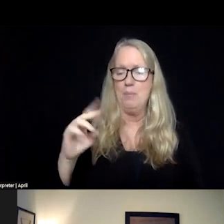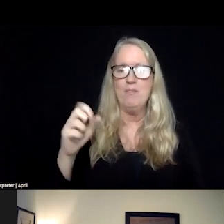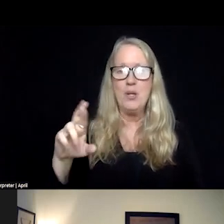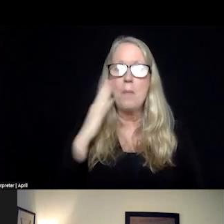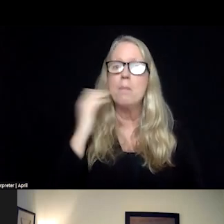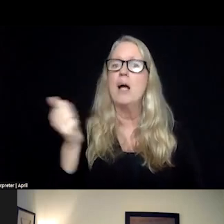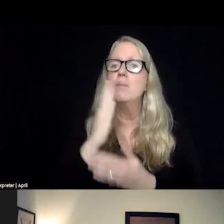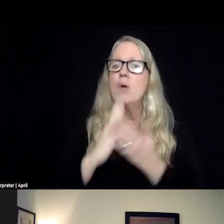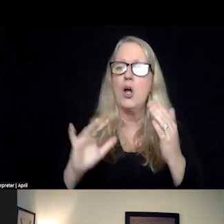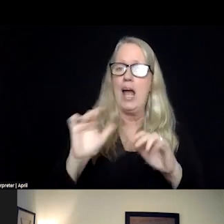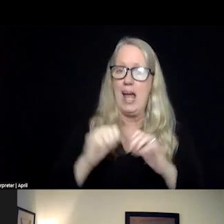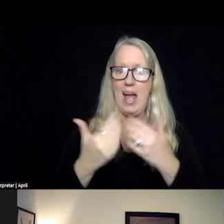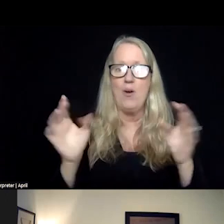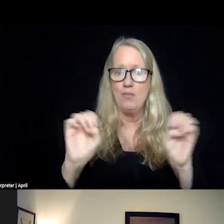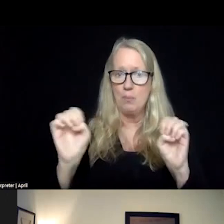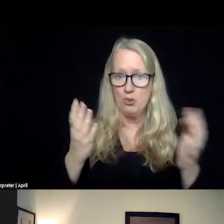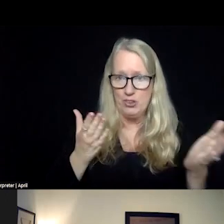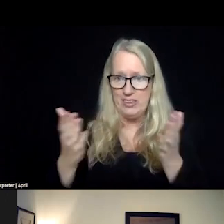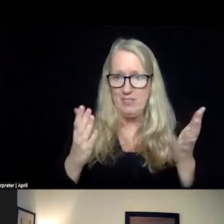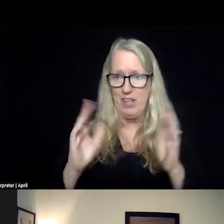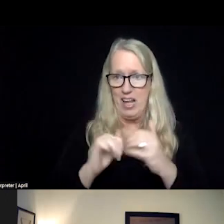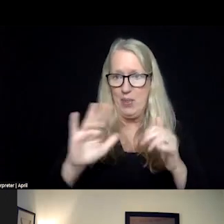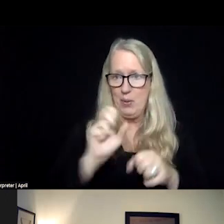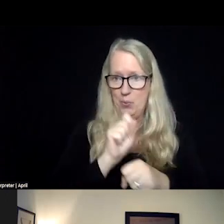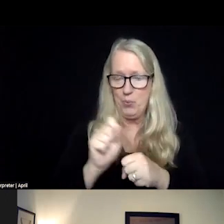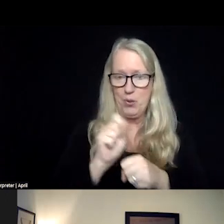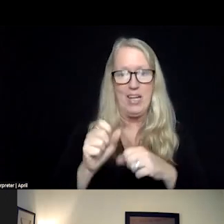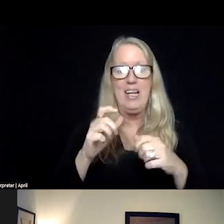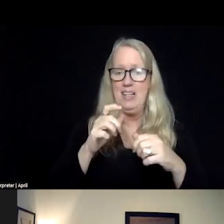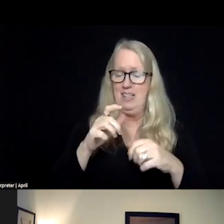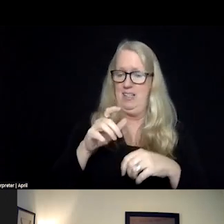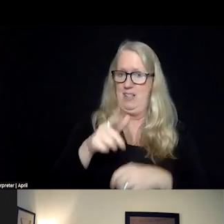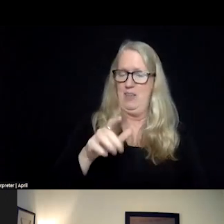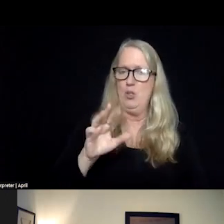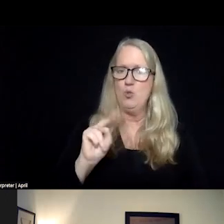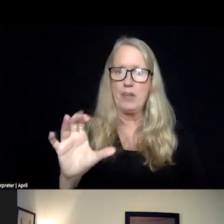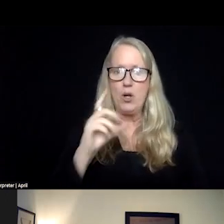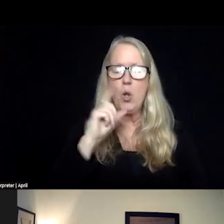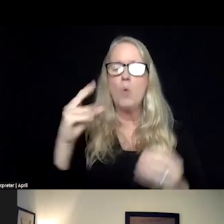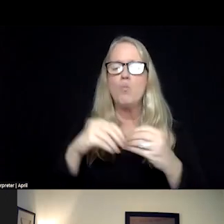THE WAY IT IS WORKING IS IT IS SERVING A LARGER GEOGRAPHIC AREA FOR MANY